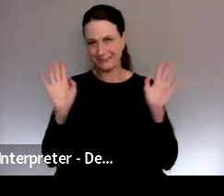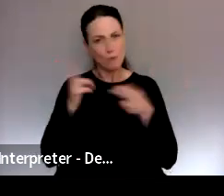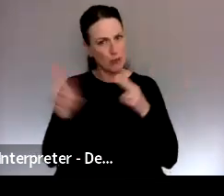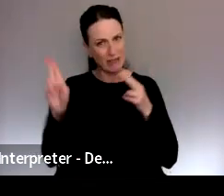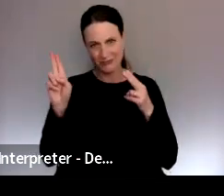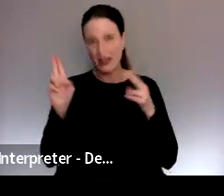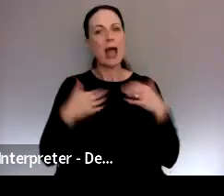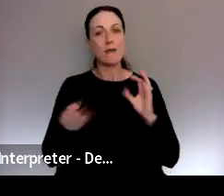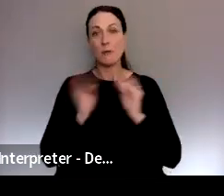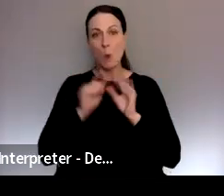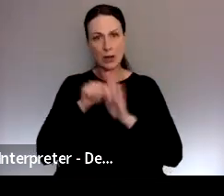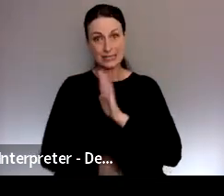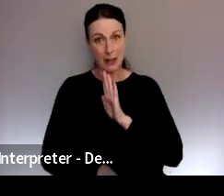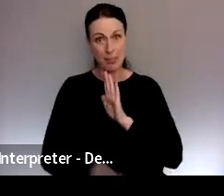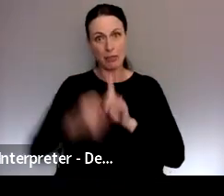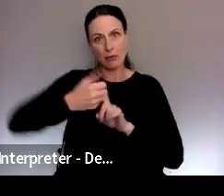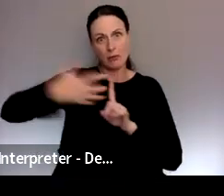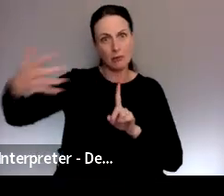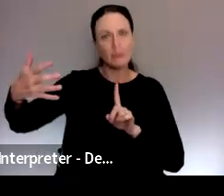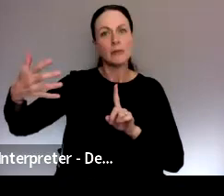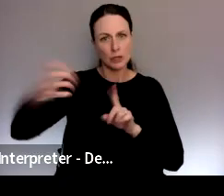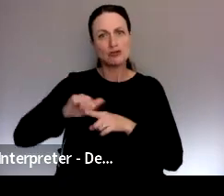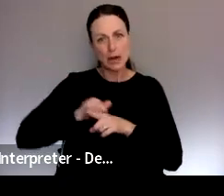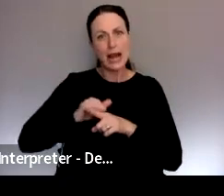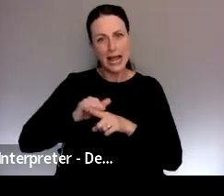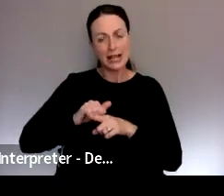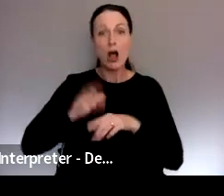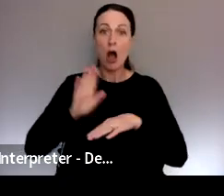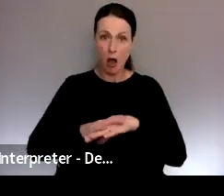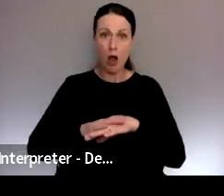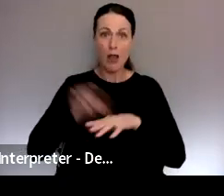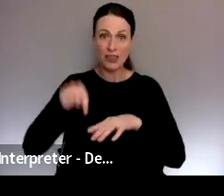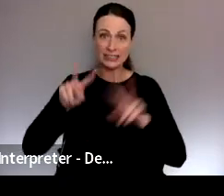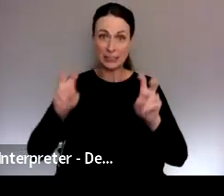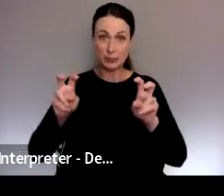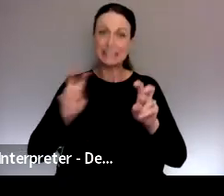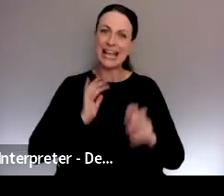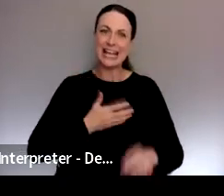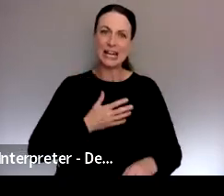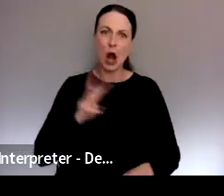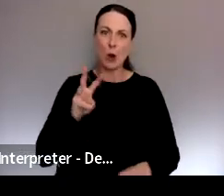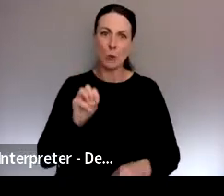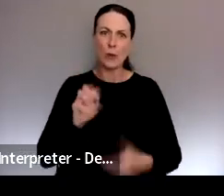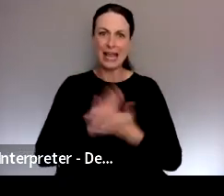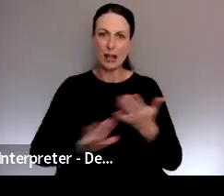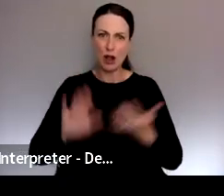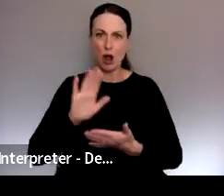We have more in-depth training on the subject in our WeCollege e-learning portal.